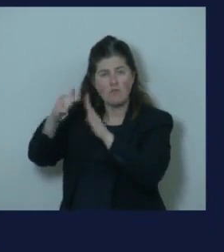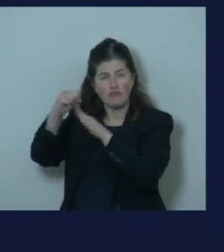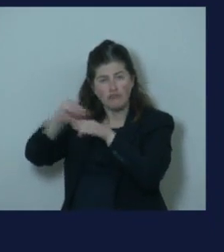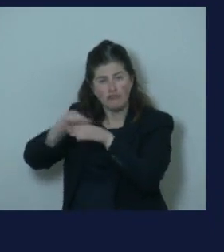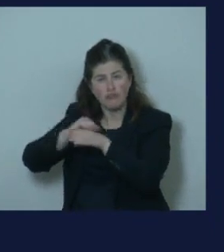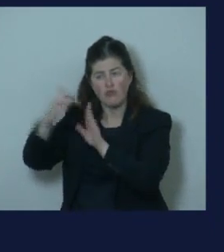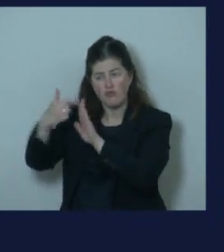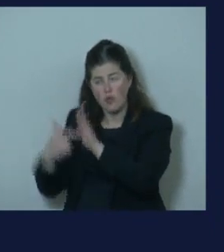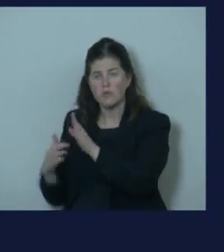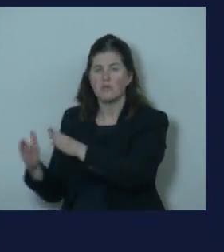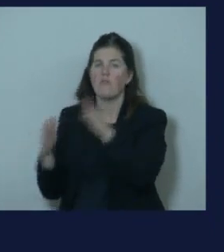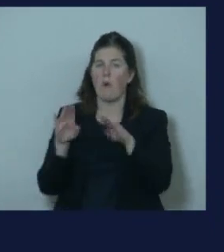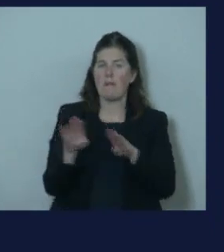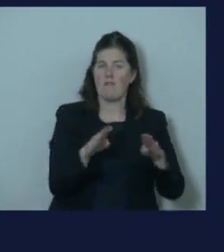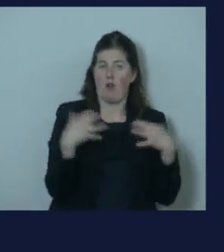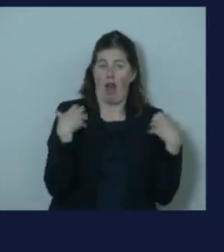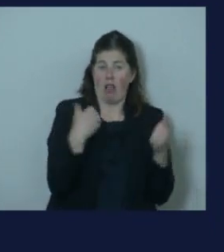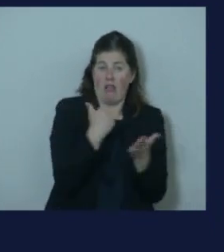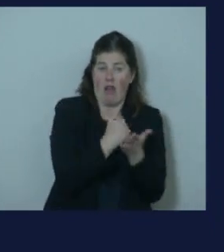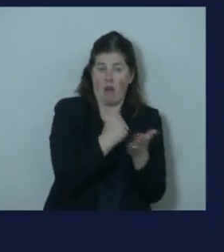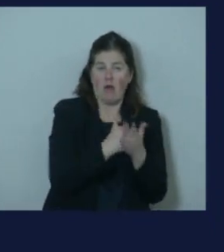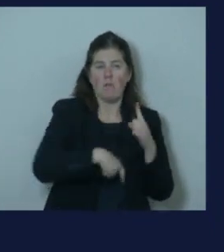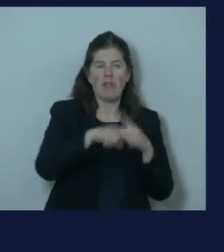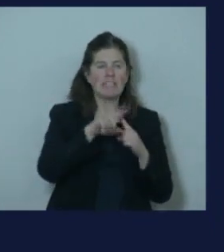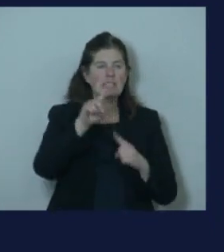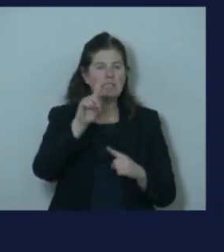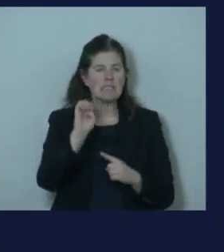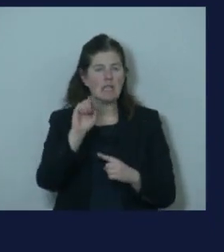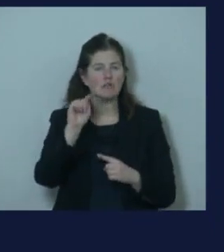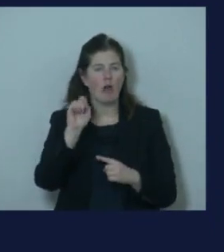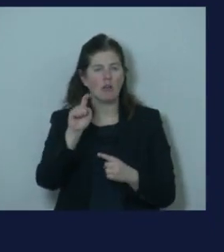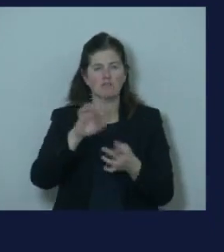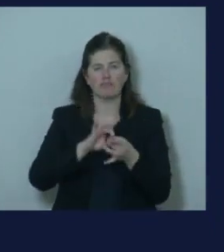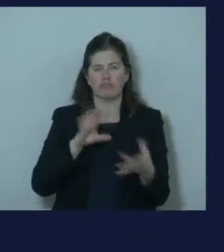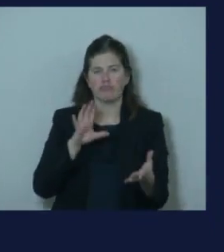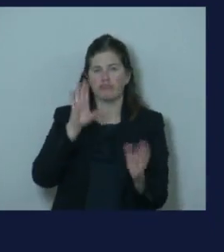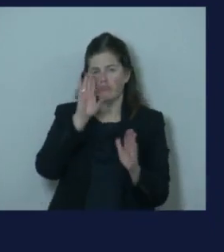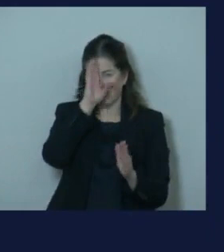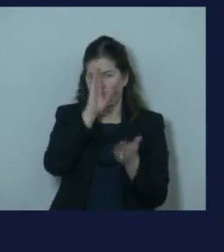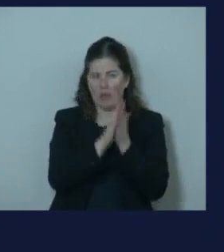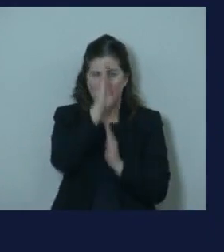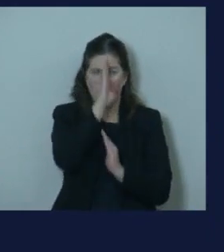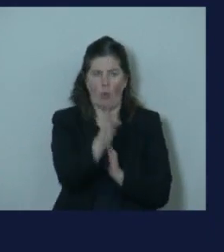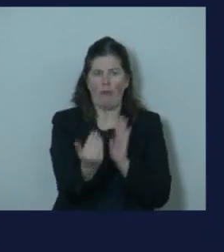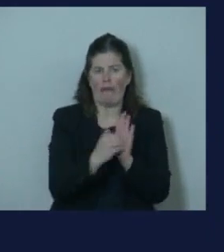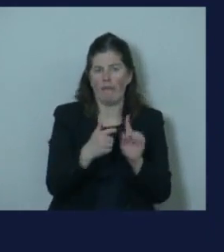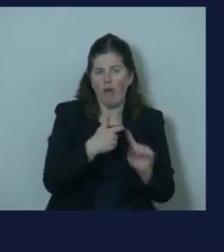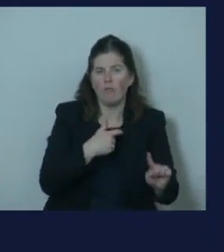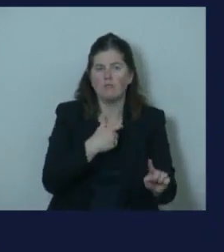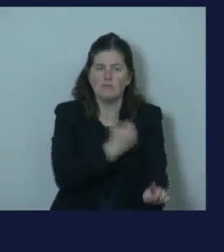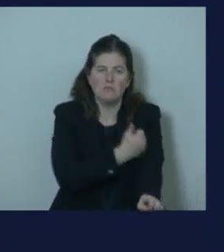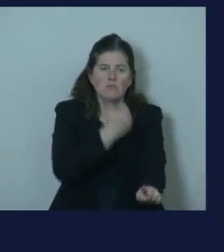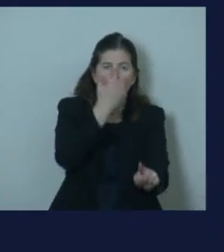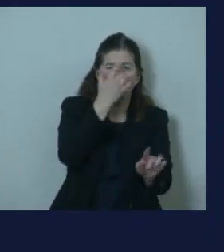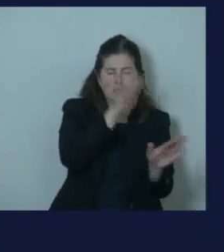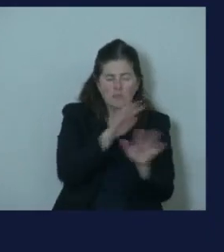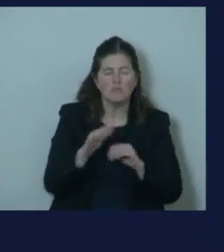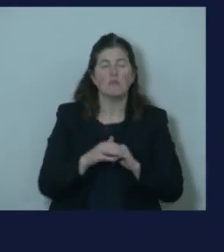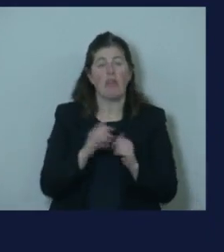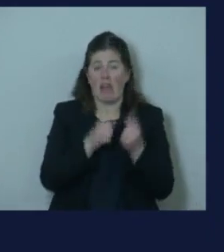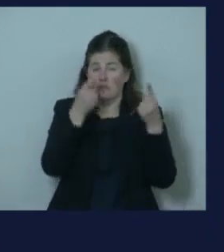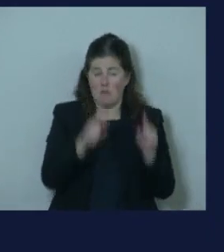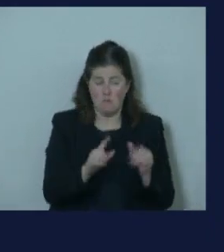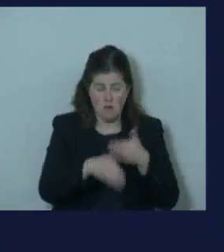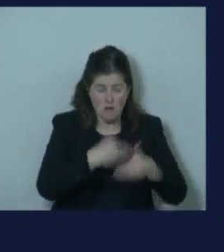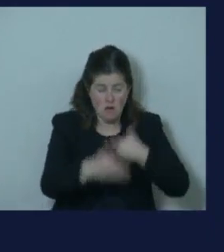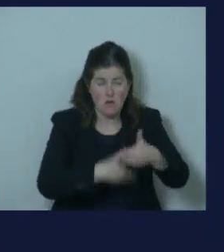WE ARE ESTABLISHING SAFE COVID PRACTICES AND PLACEMENTS FOR LONG-TERM CARE RESIDENTS AND FOR FOLKS WHO NEED BEHAVIORAL HEALTH ASSISTANCE AND DETOX.